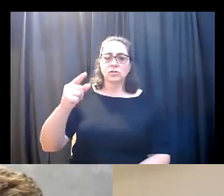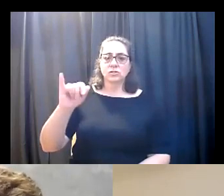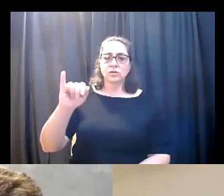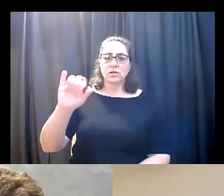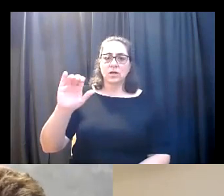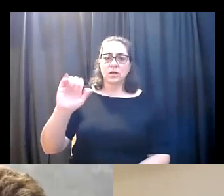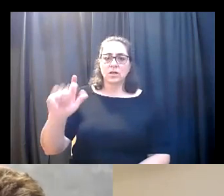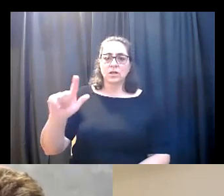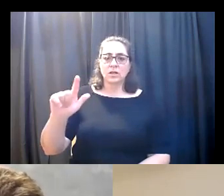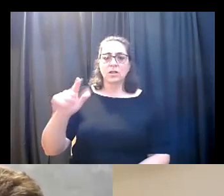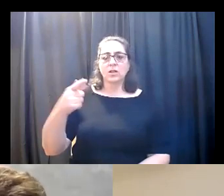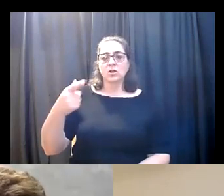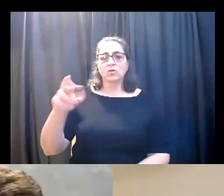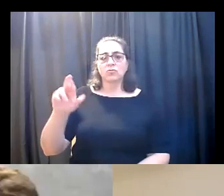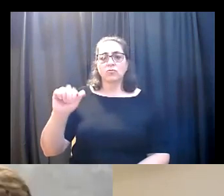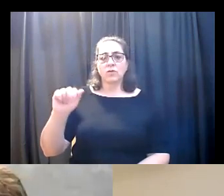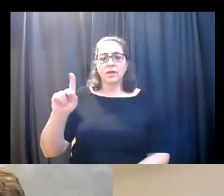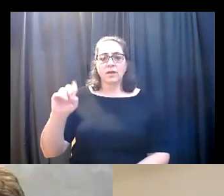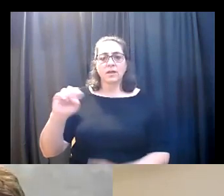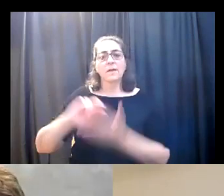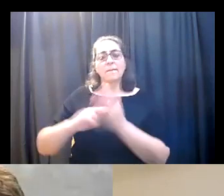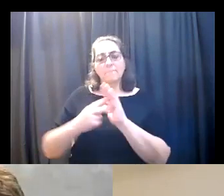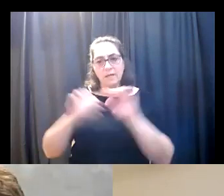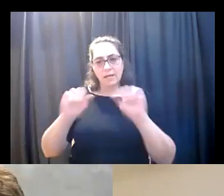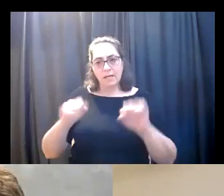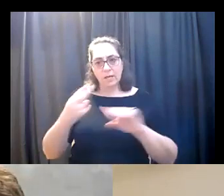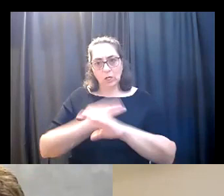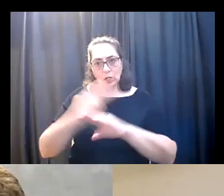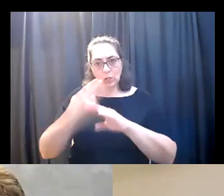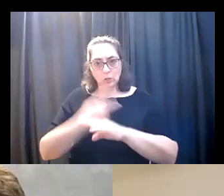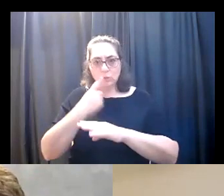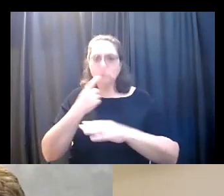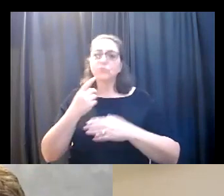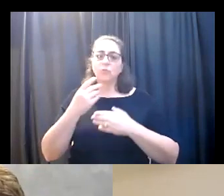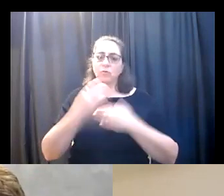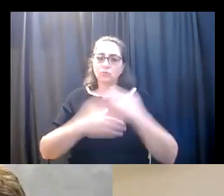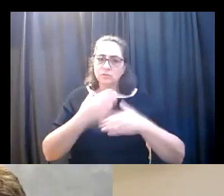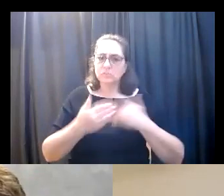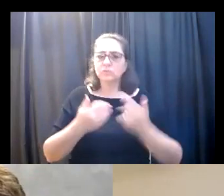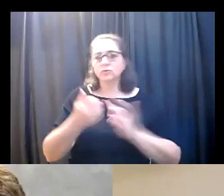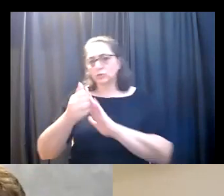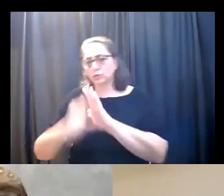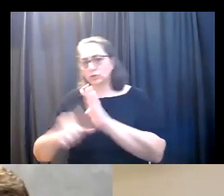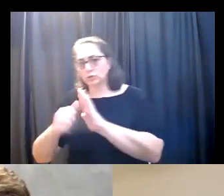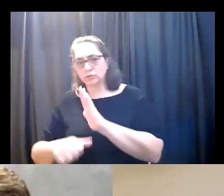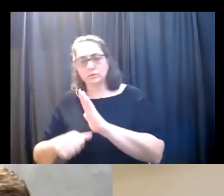somebody asked about the speech to text apps in general. Do you hold the phone up for the provider